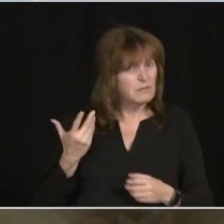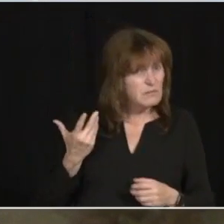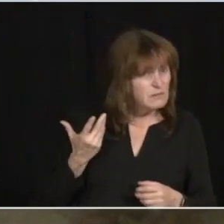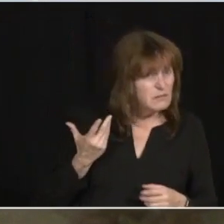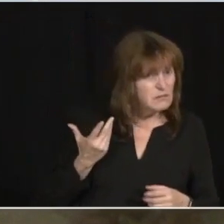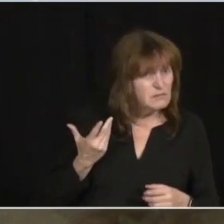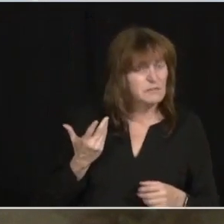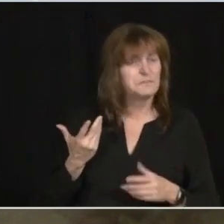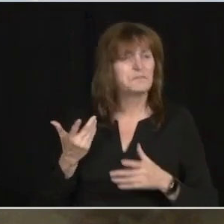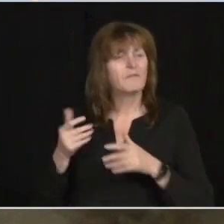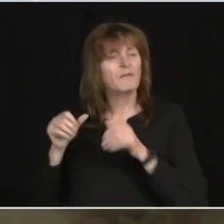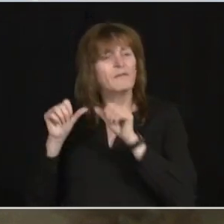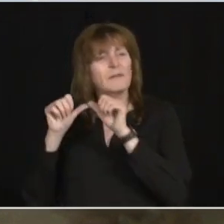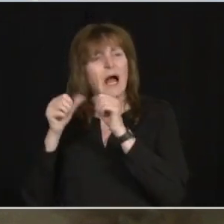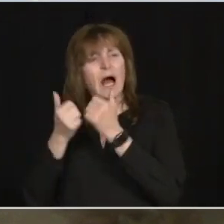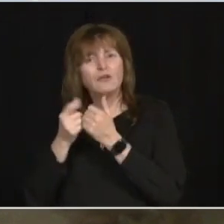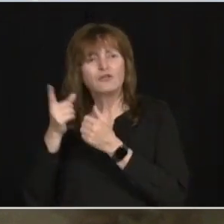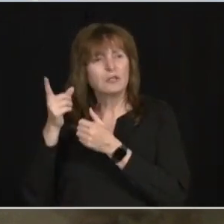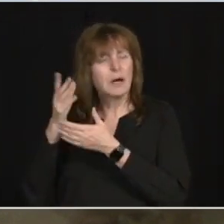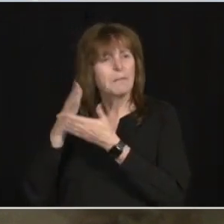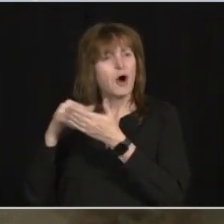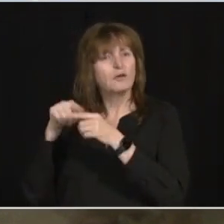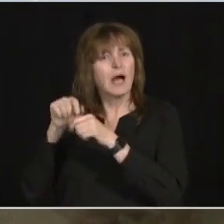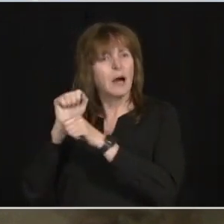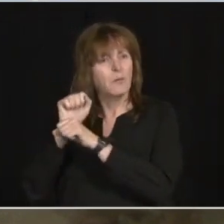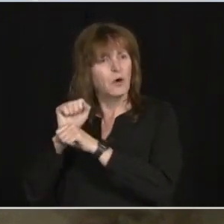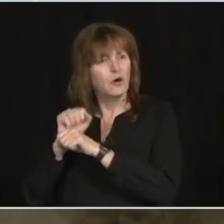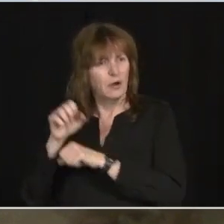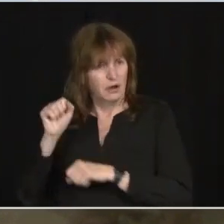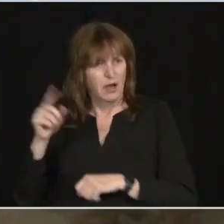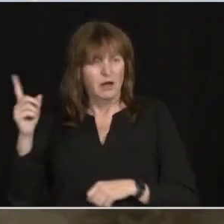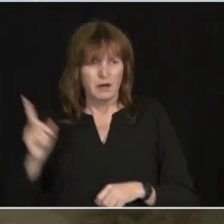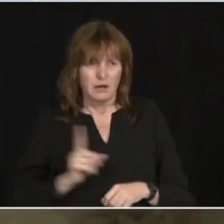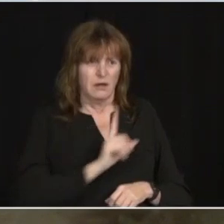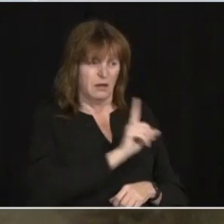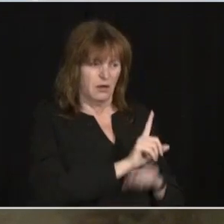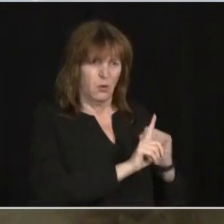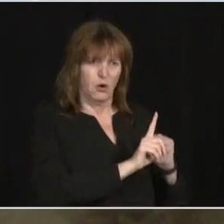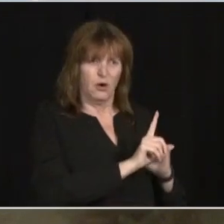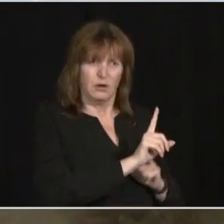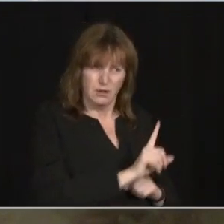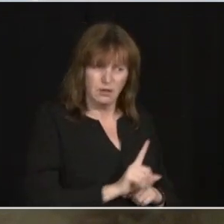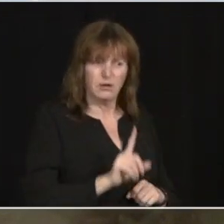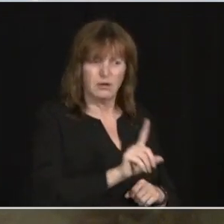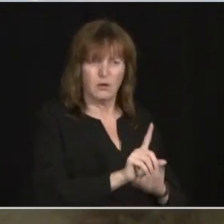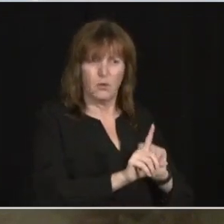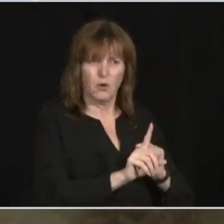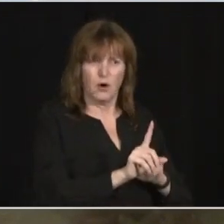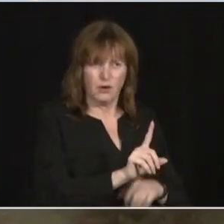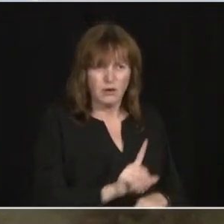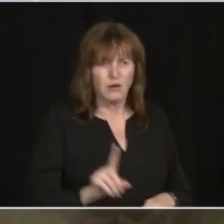I know of one who says he's not getting the proper PPE, and when he brought his own